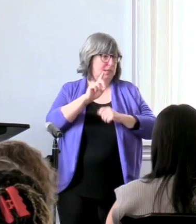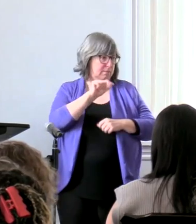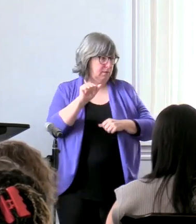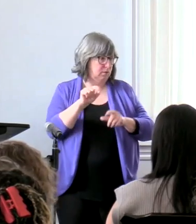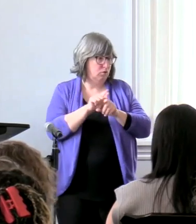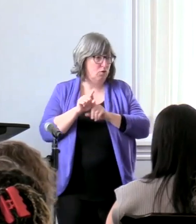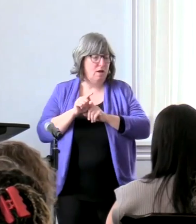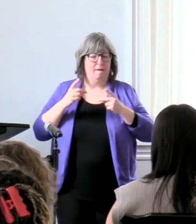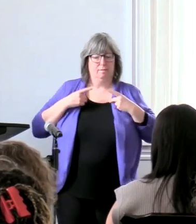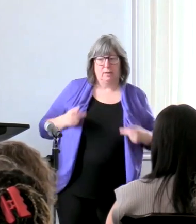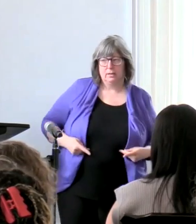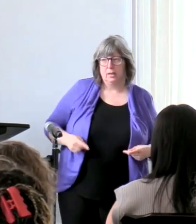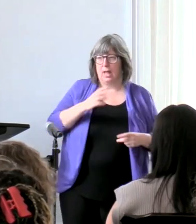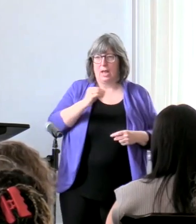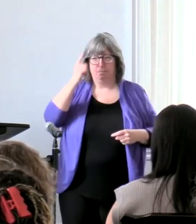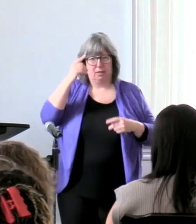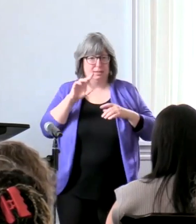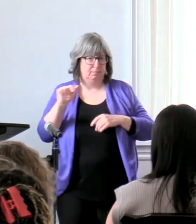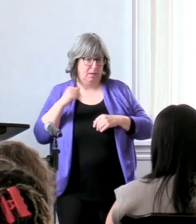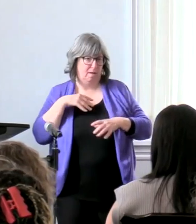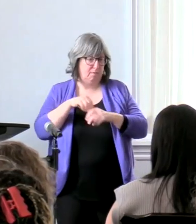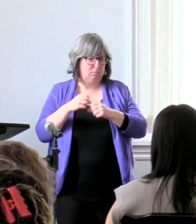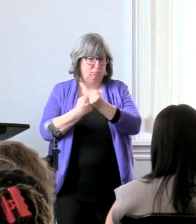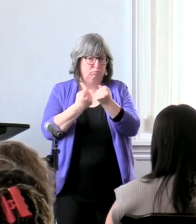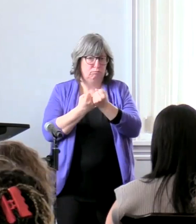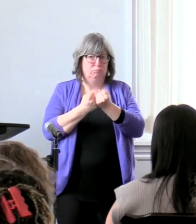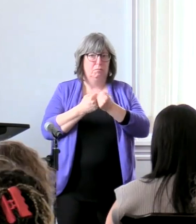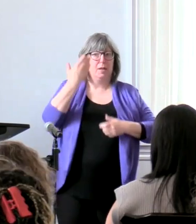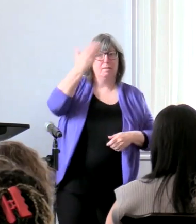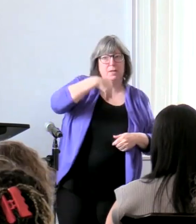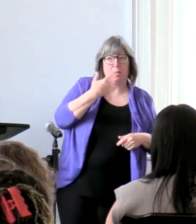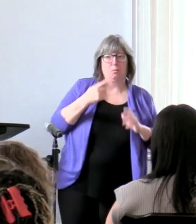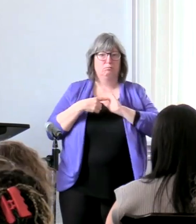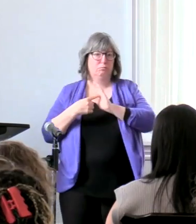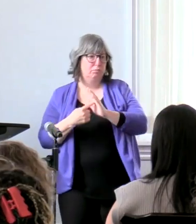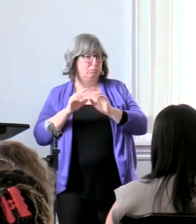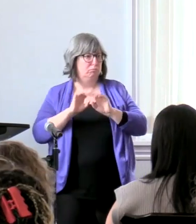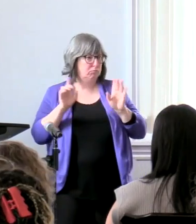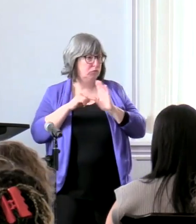both physical and mental disabilities, invisible and noninvisible disabilities